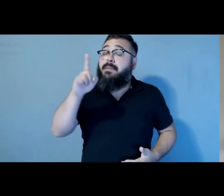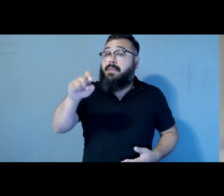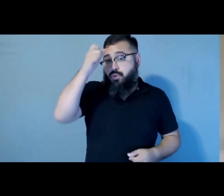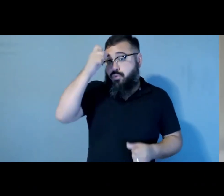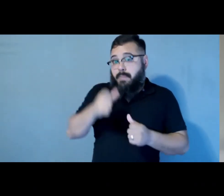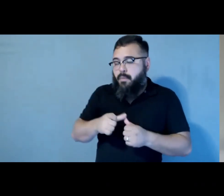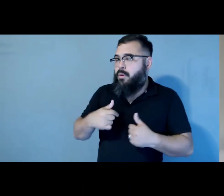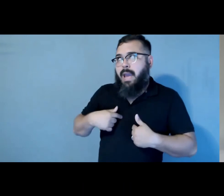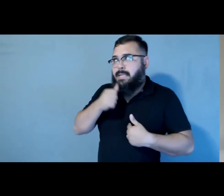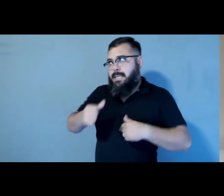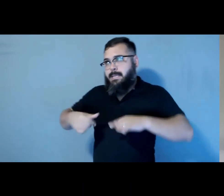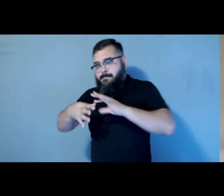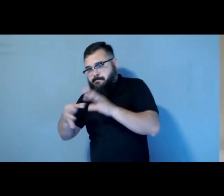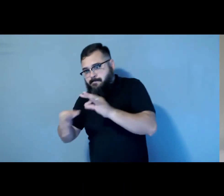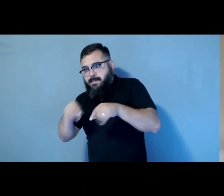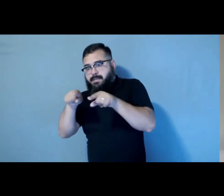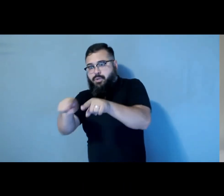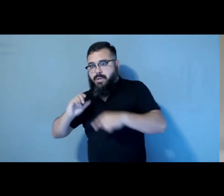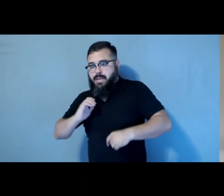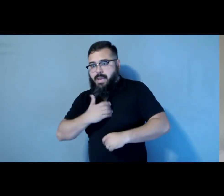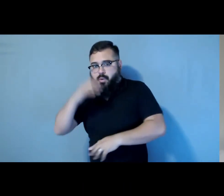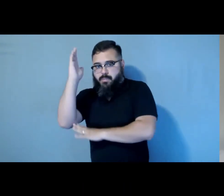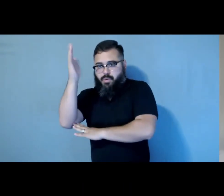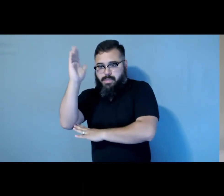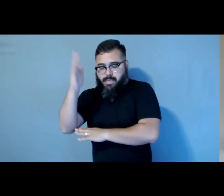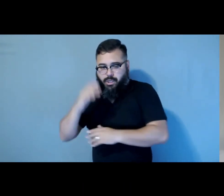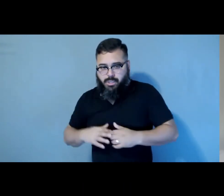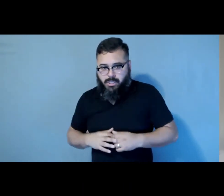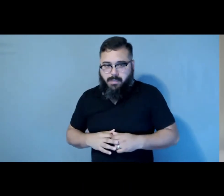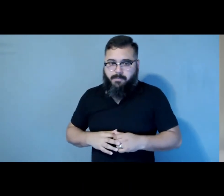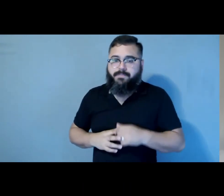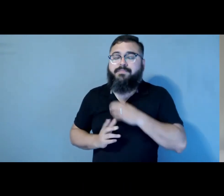in our, in the presentation is the deadlines